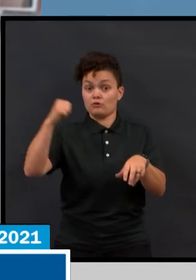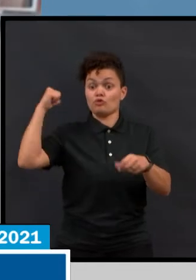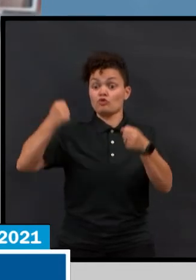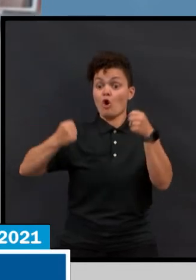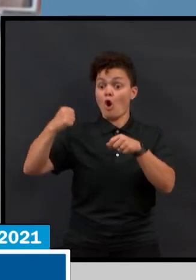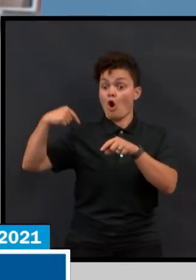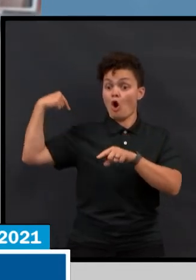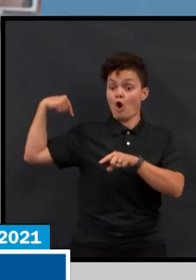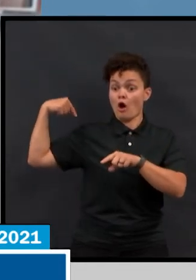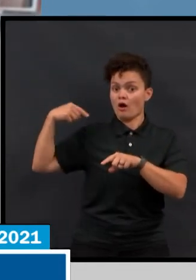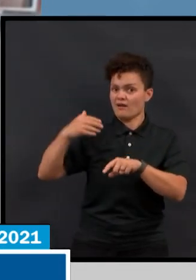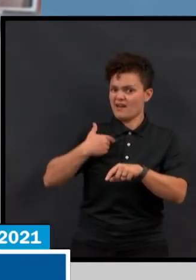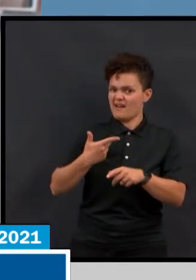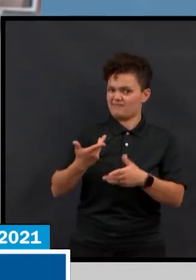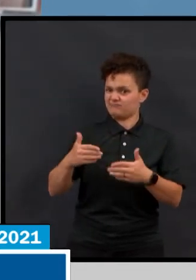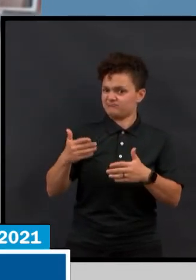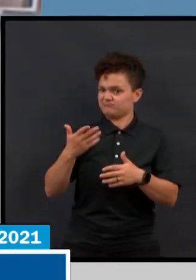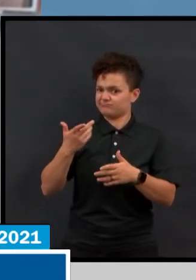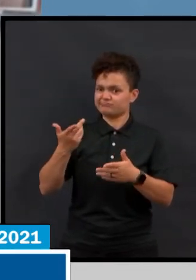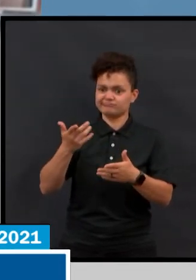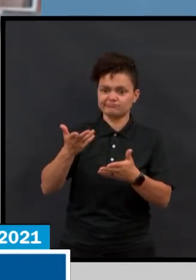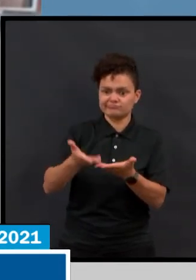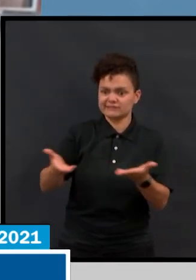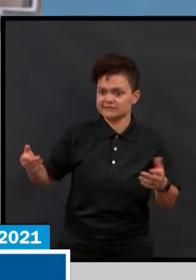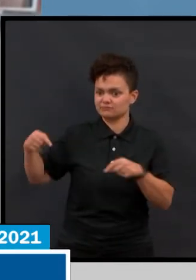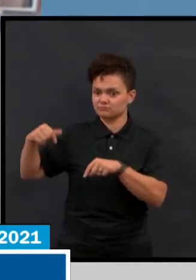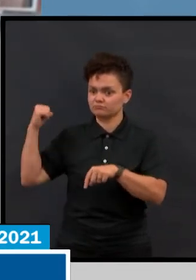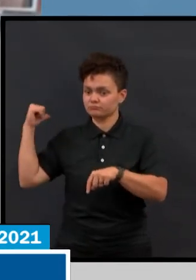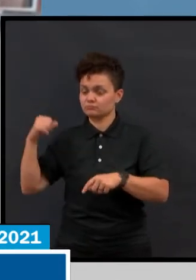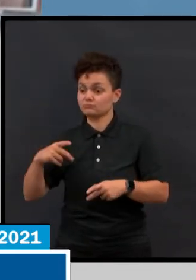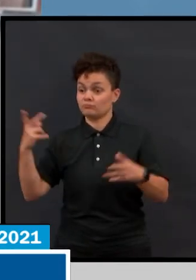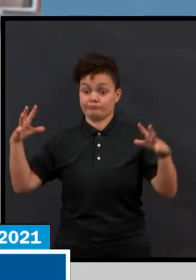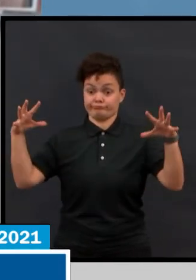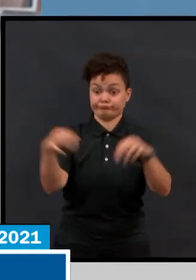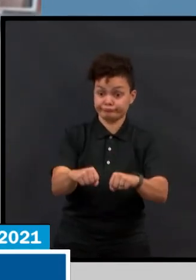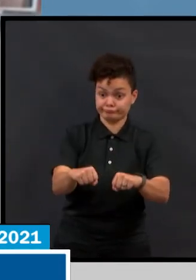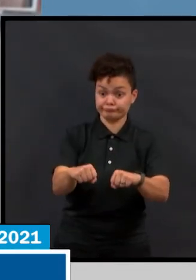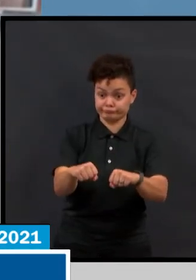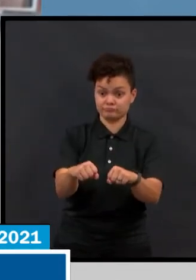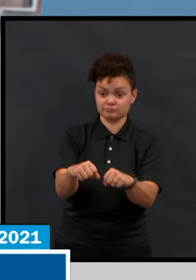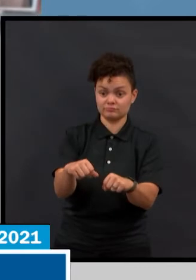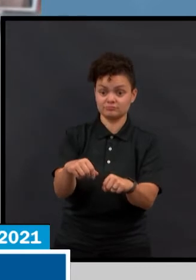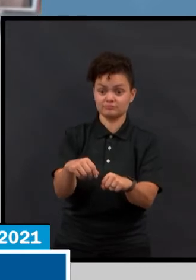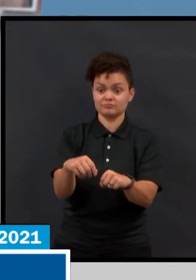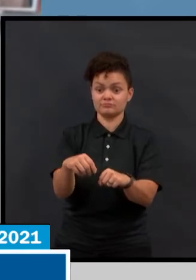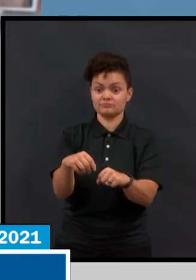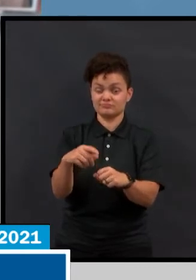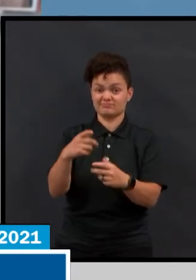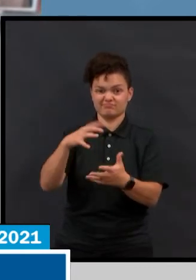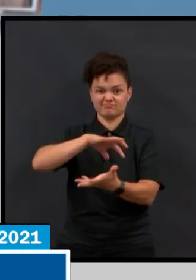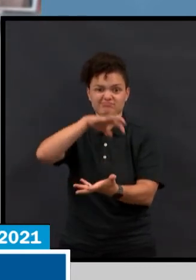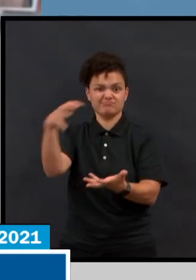confiscate several pounds of methamphetamine several pounds of cocaine about 30 000